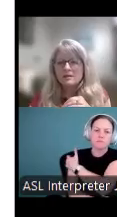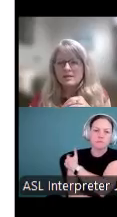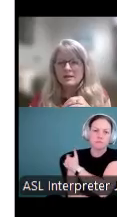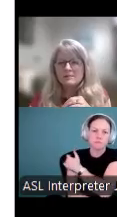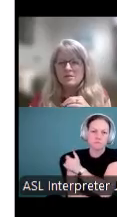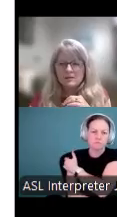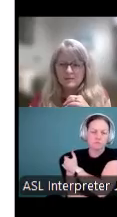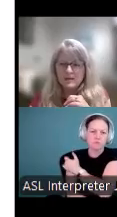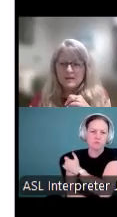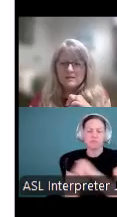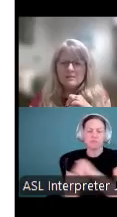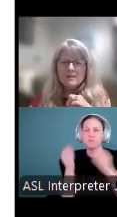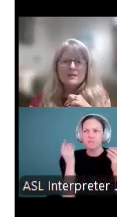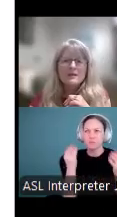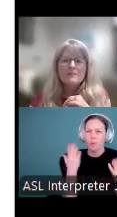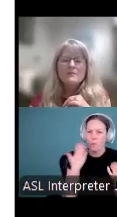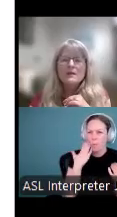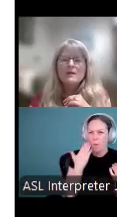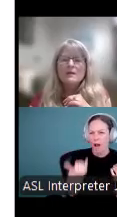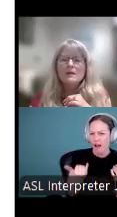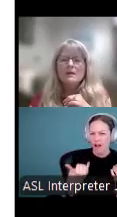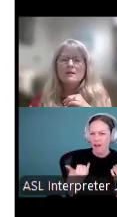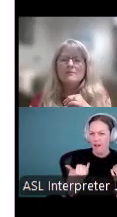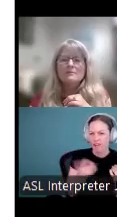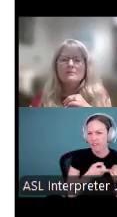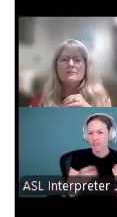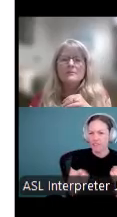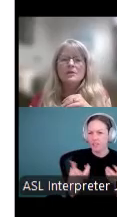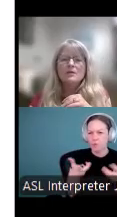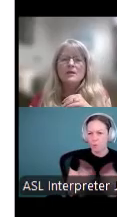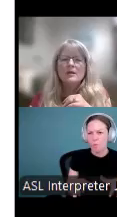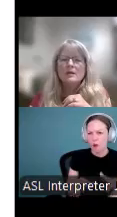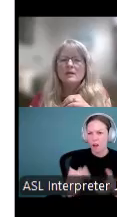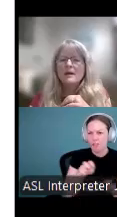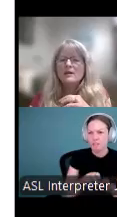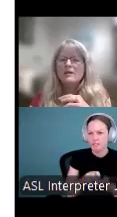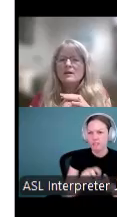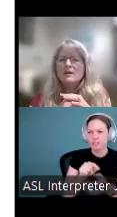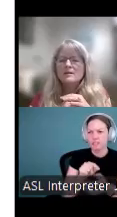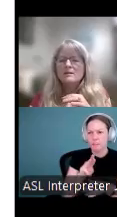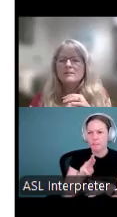hard time tolerating tummy time, you know, keeping an eye on